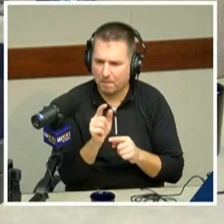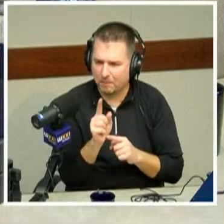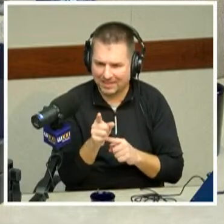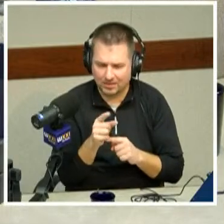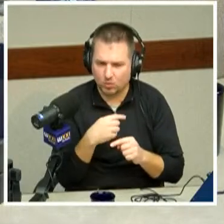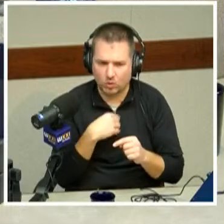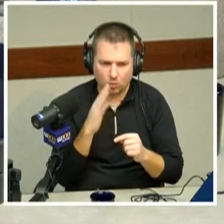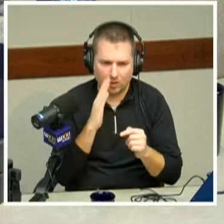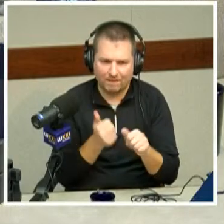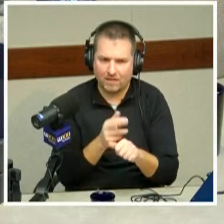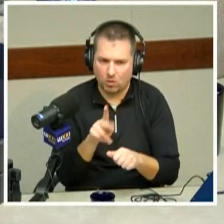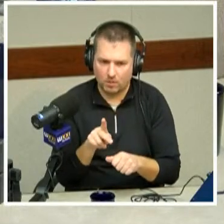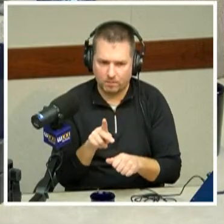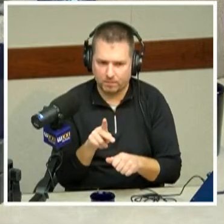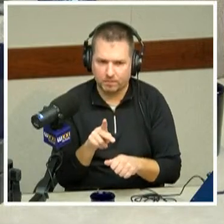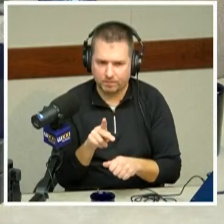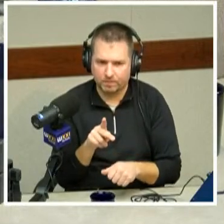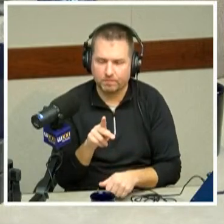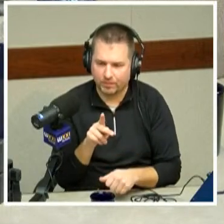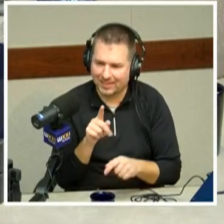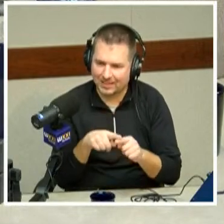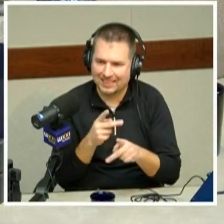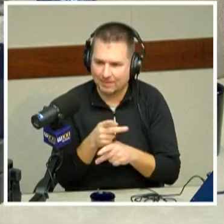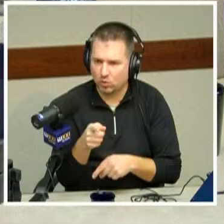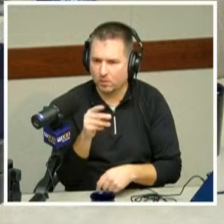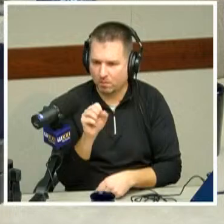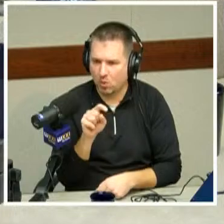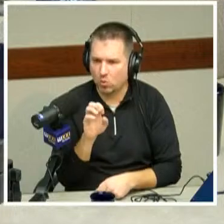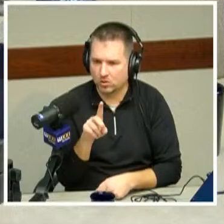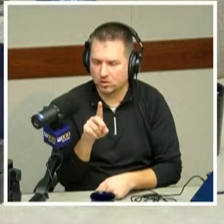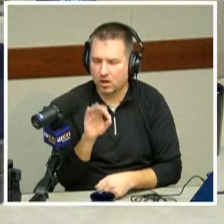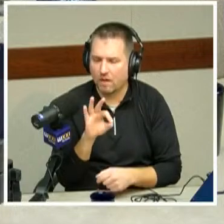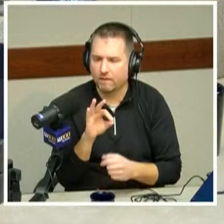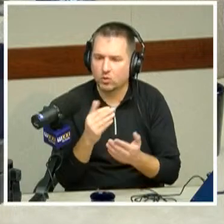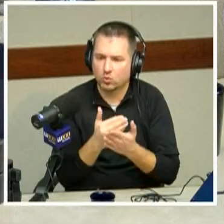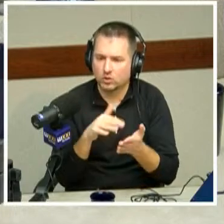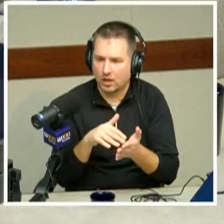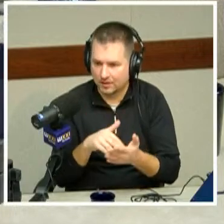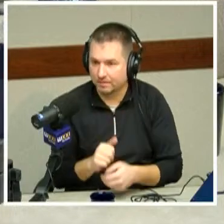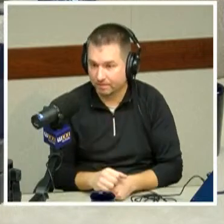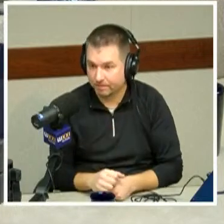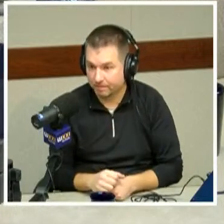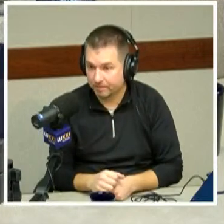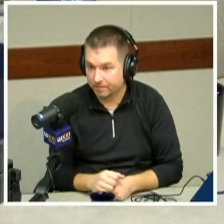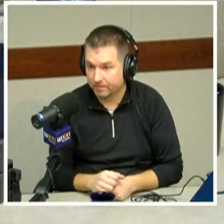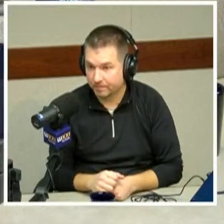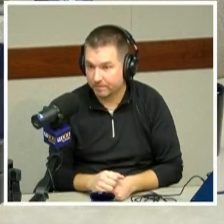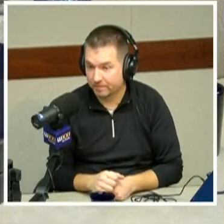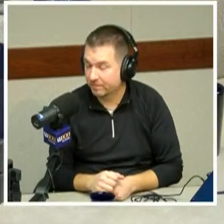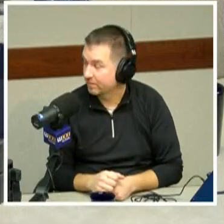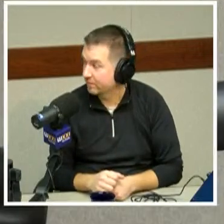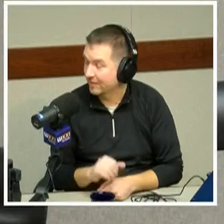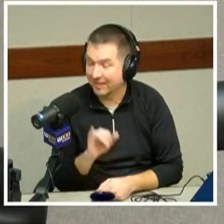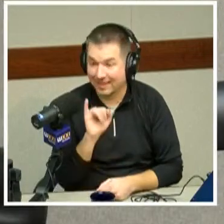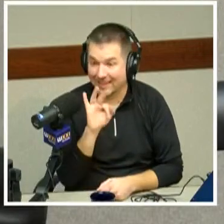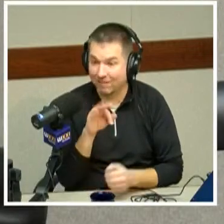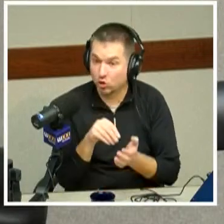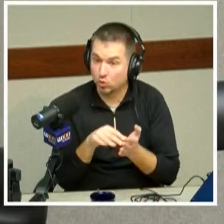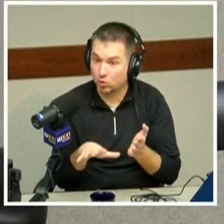follow up um to um keep you posted of our upcoming studies yeah and if students are interested in